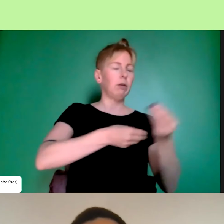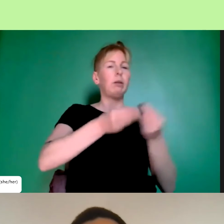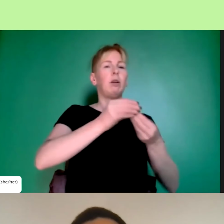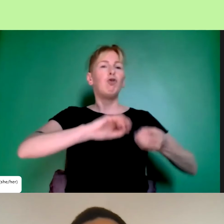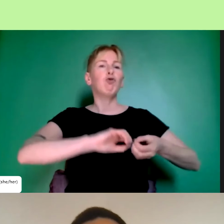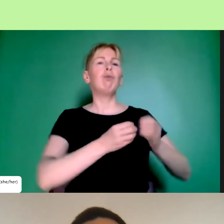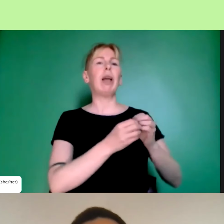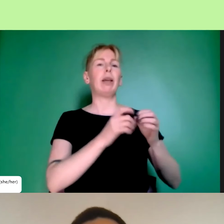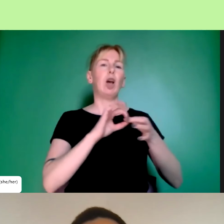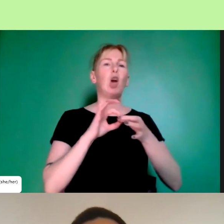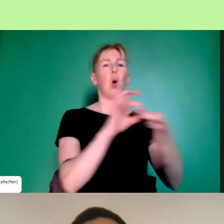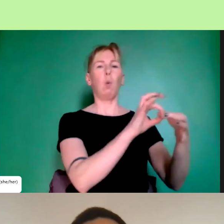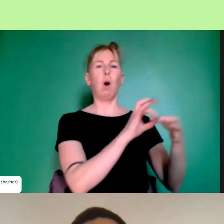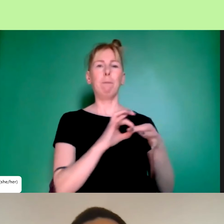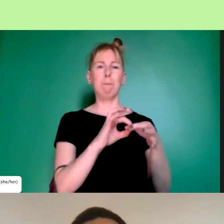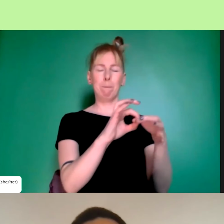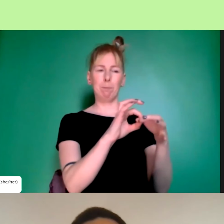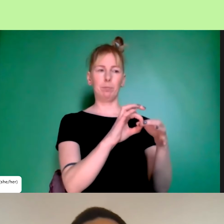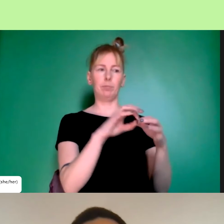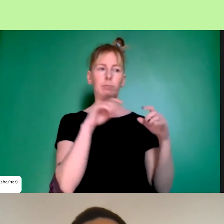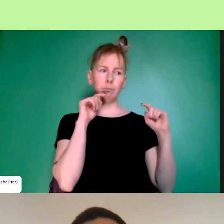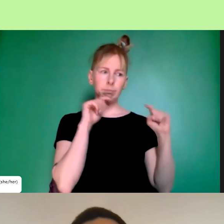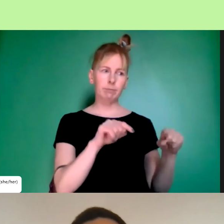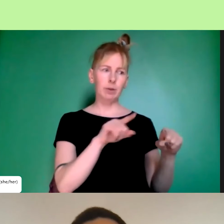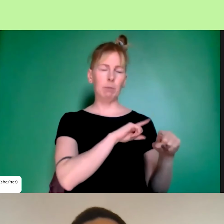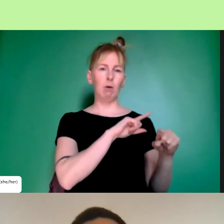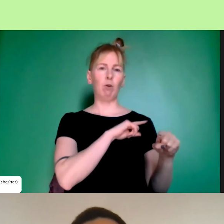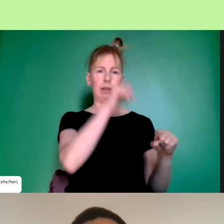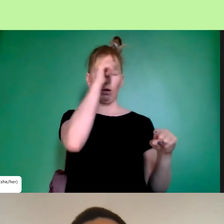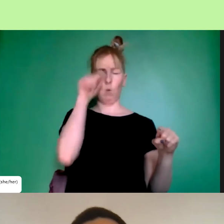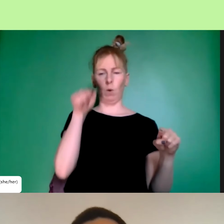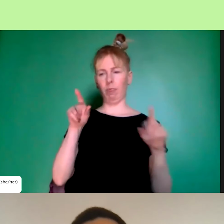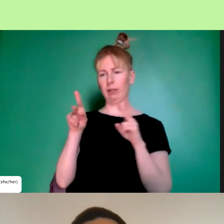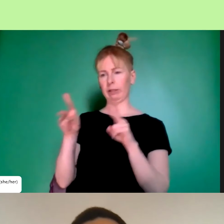moving towards something because they've realised that the system does not know